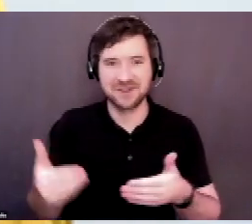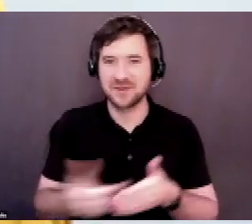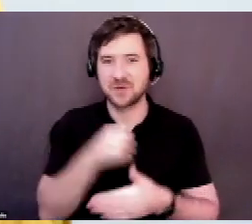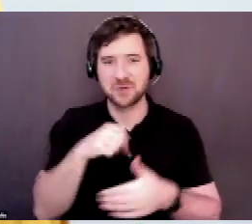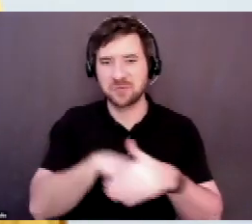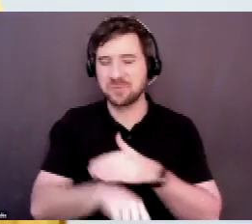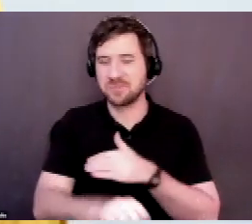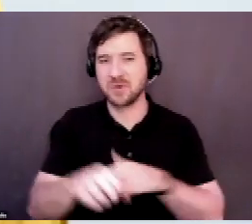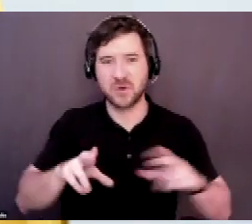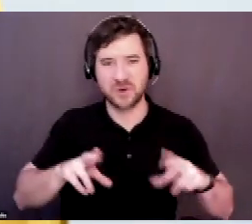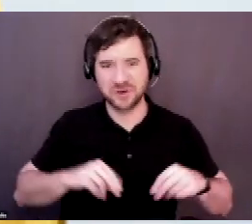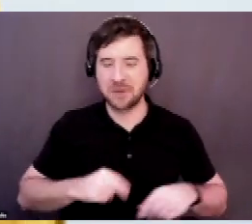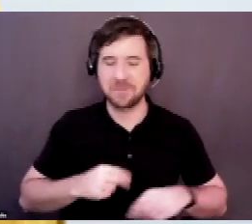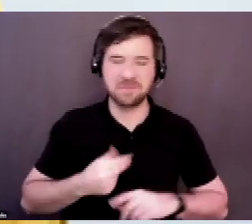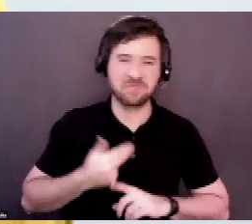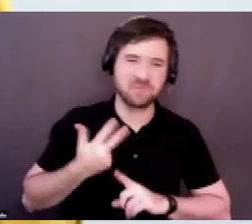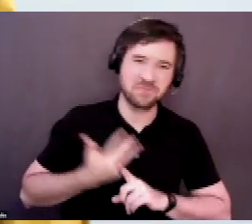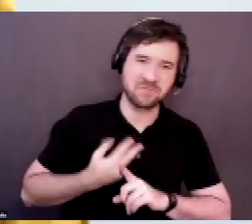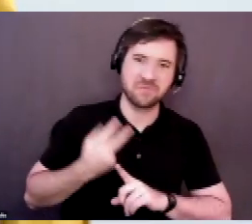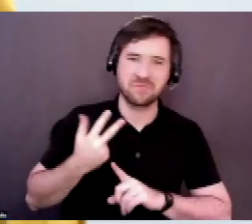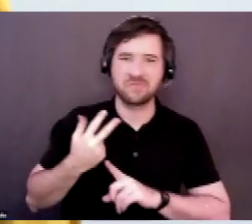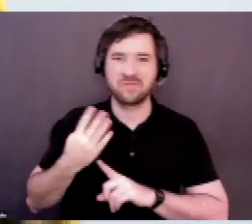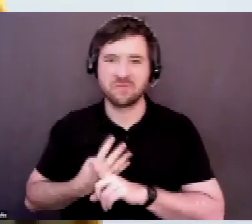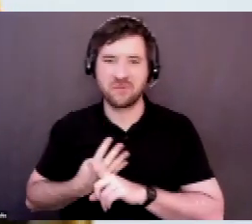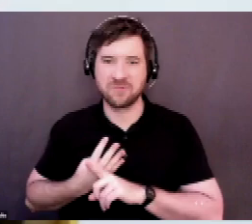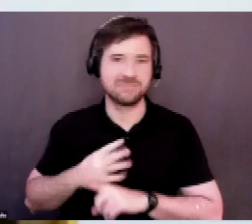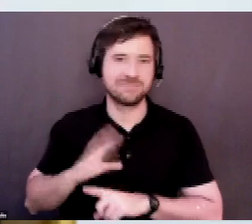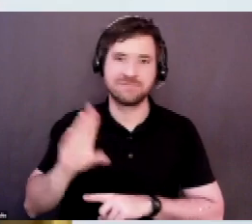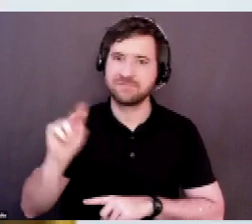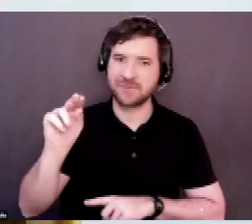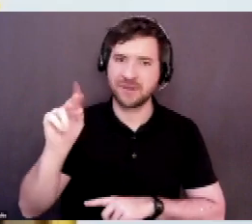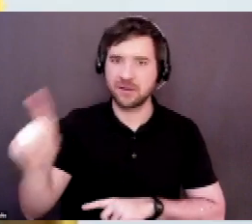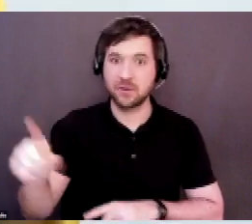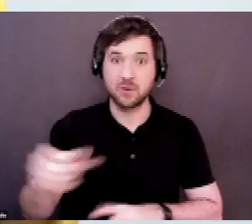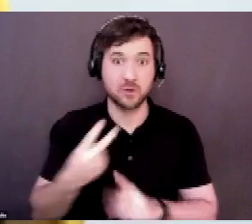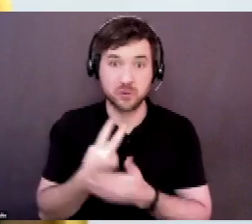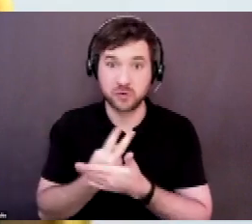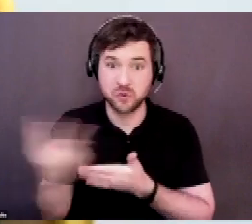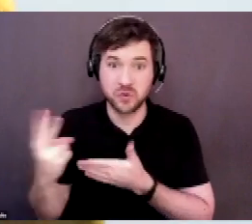She was out of them in two weeks, so she grew faster. So I now had like,